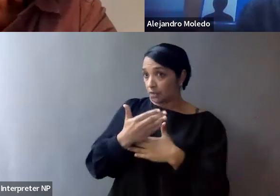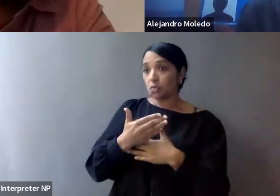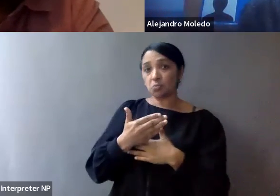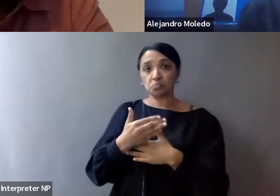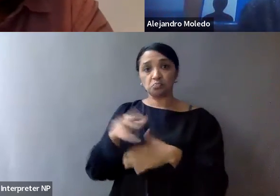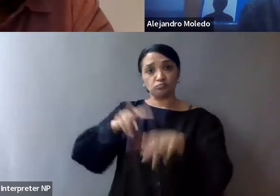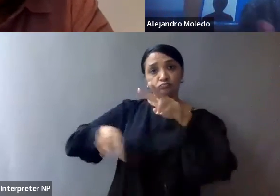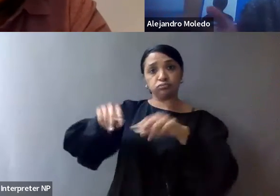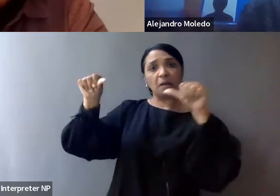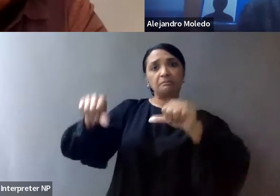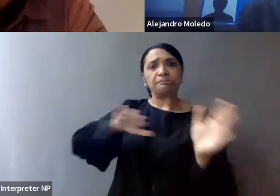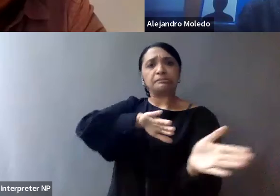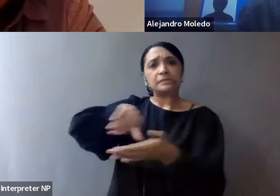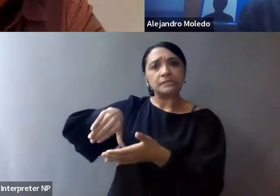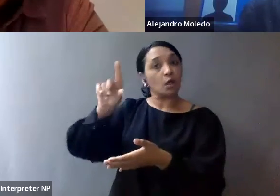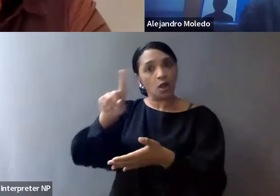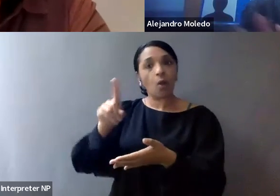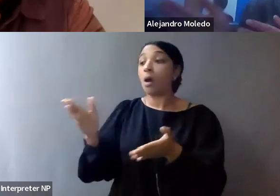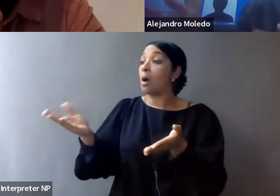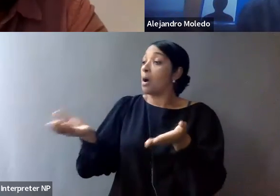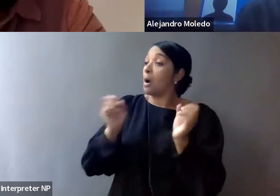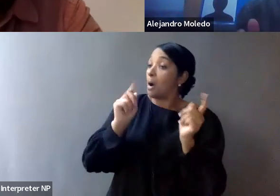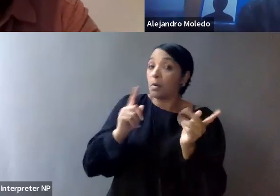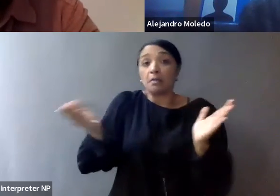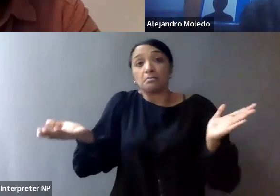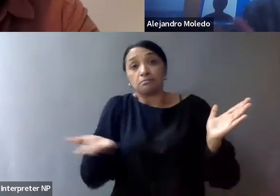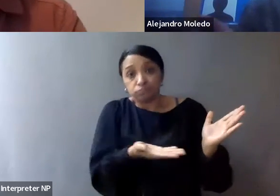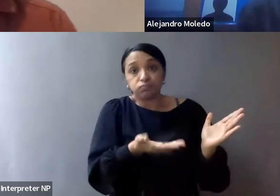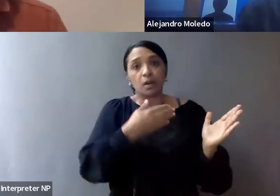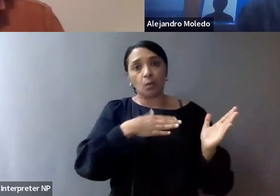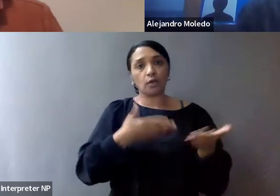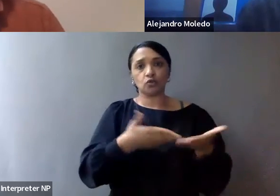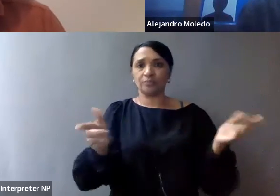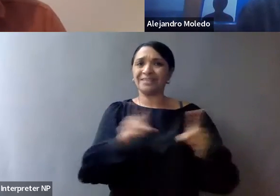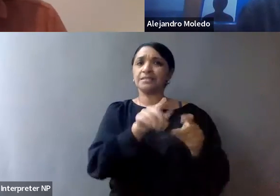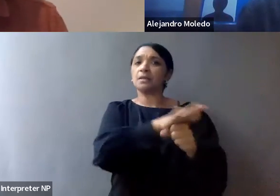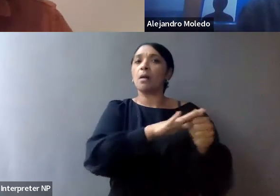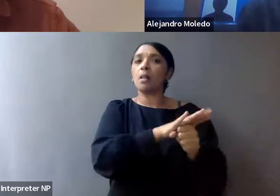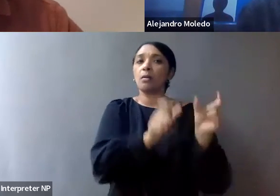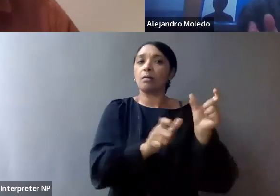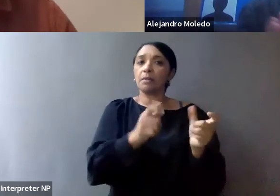and they allow you to go into the preferential treatment that locals with disabilities get,